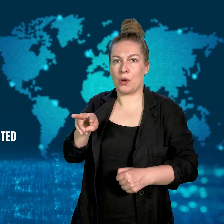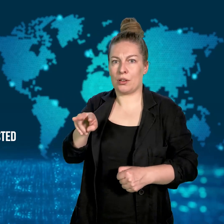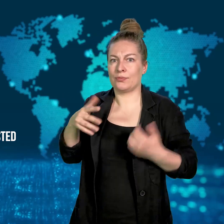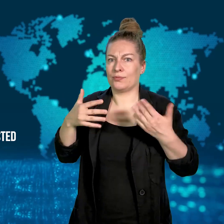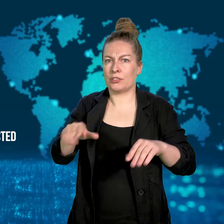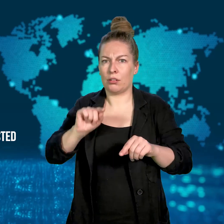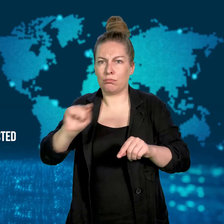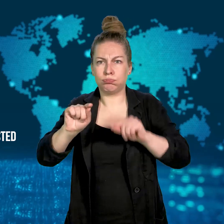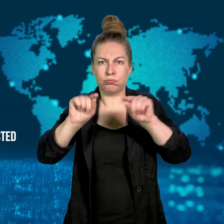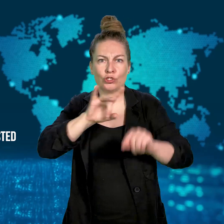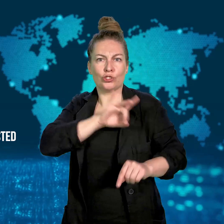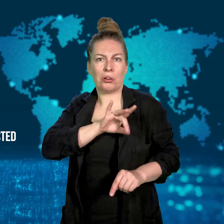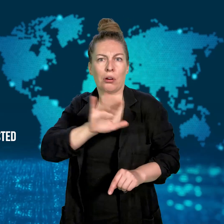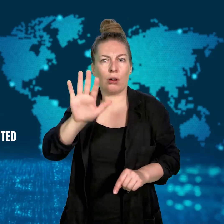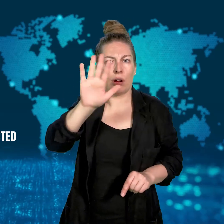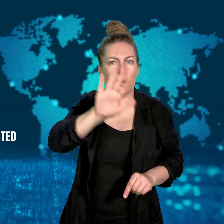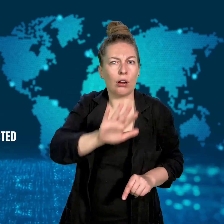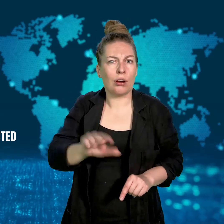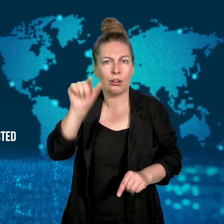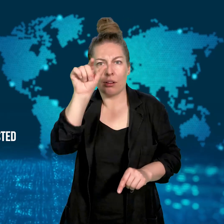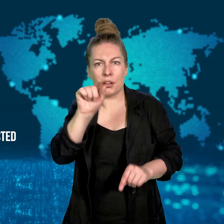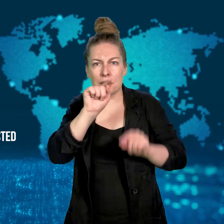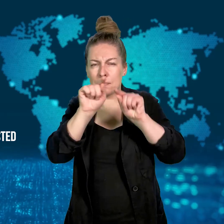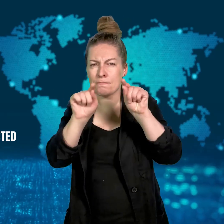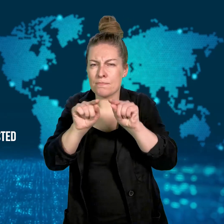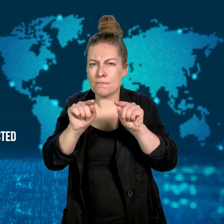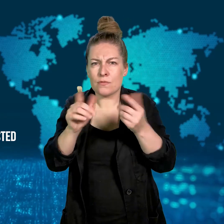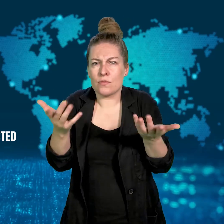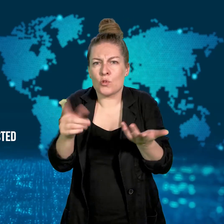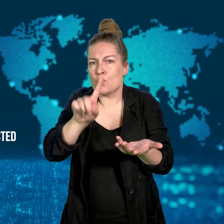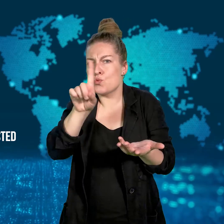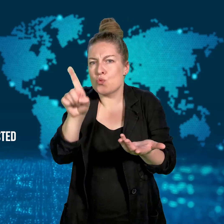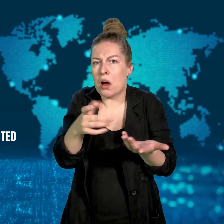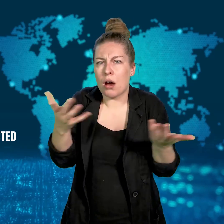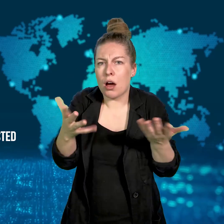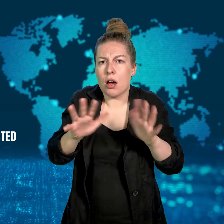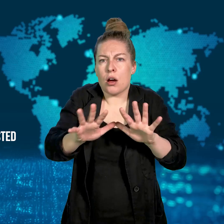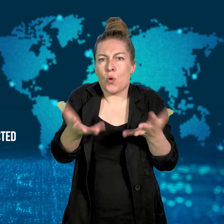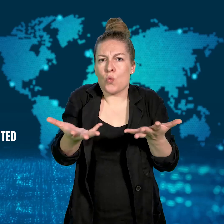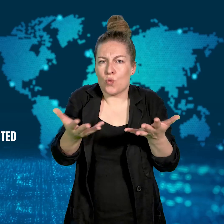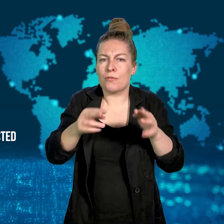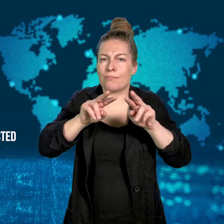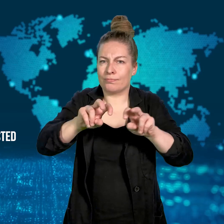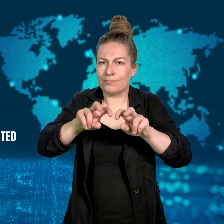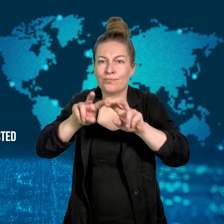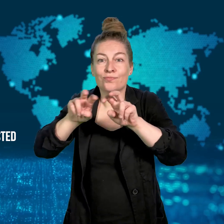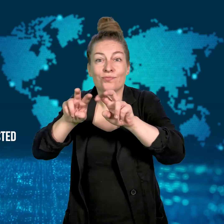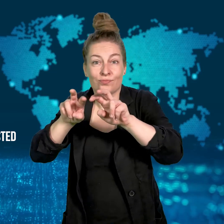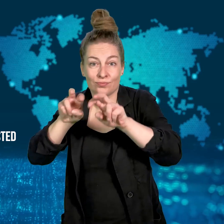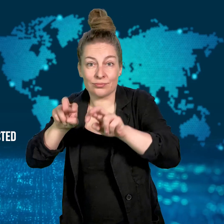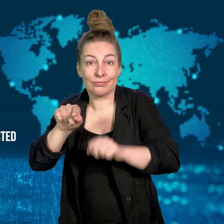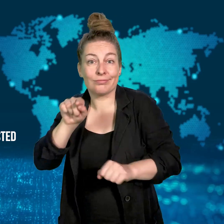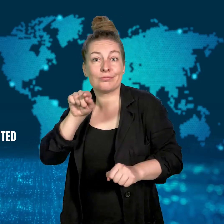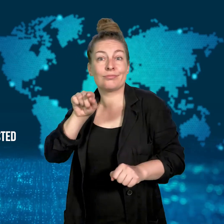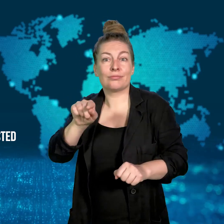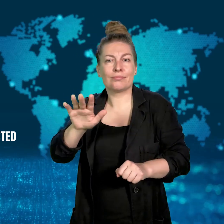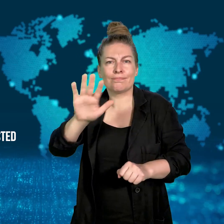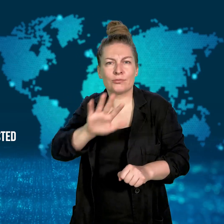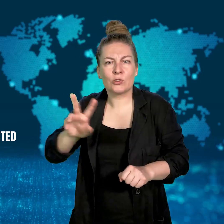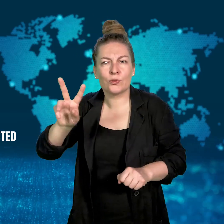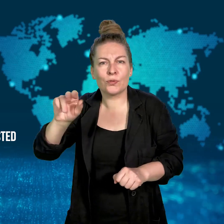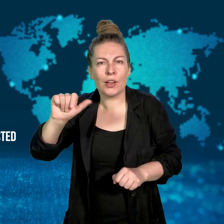The fires were devastating to the central ValparaÃƒÂ­so region of the country.